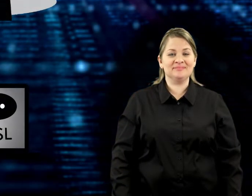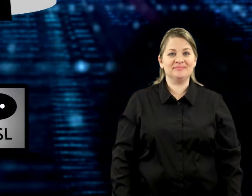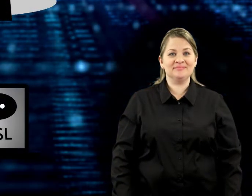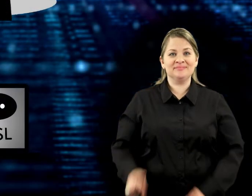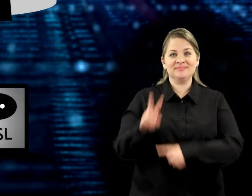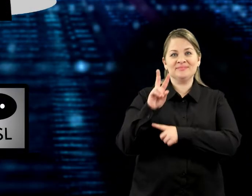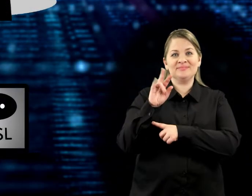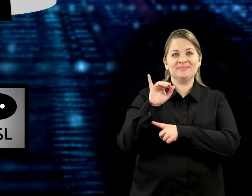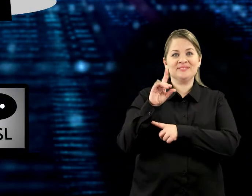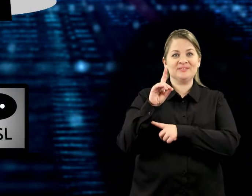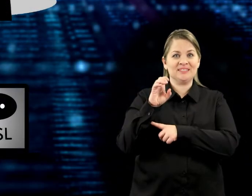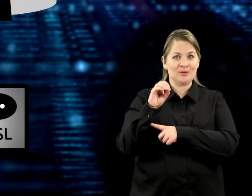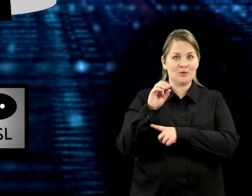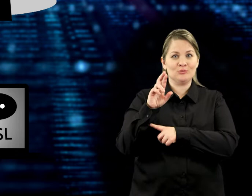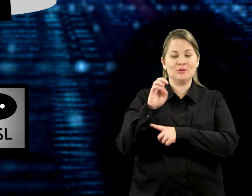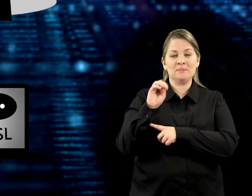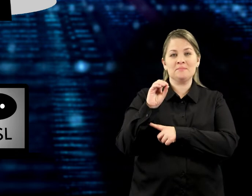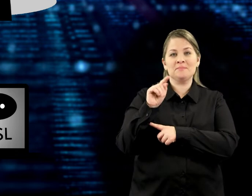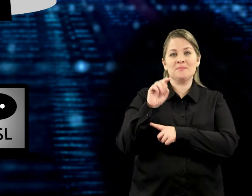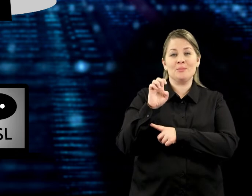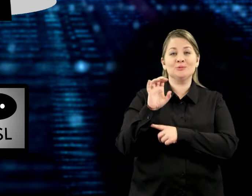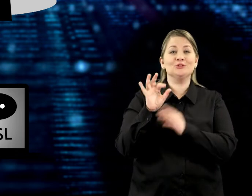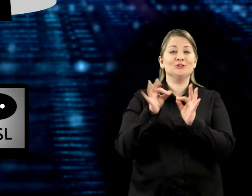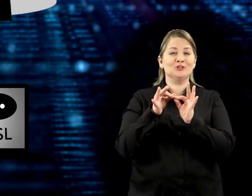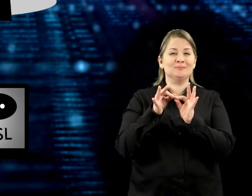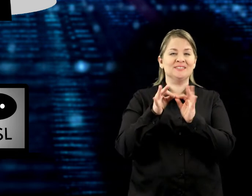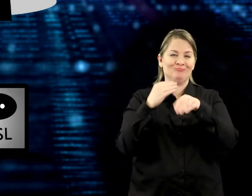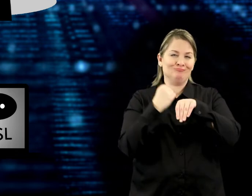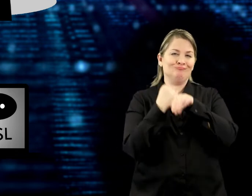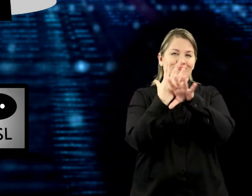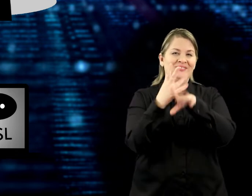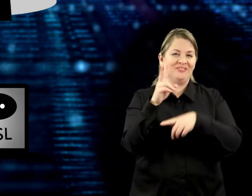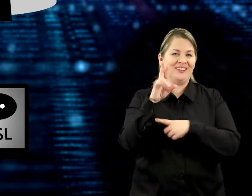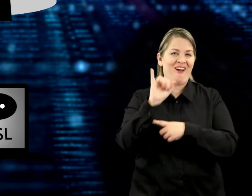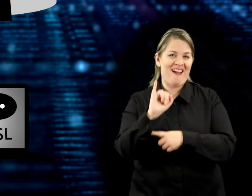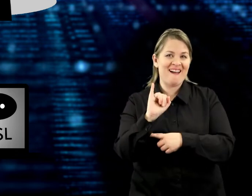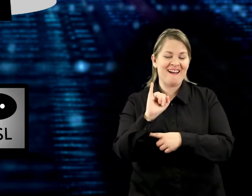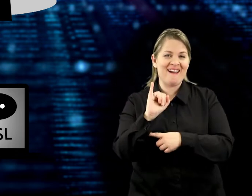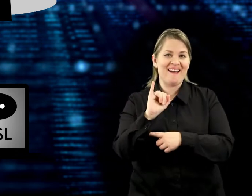Video Remote Interpreting, or VRI, facilitates in-person communication